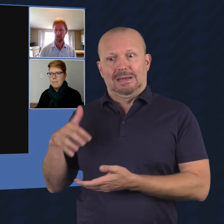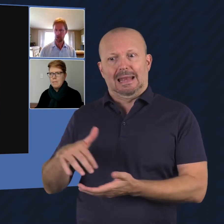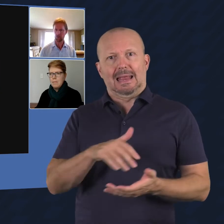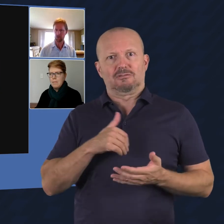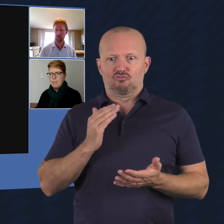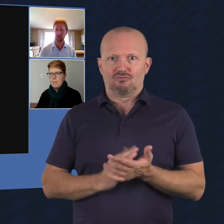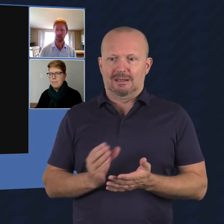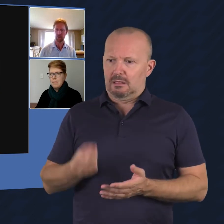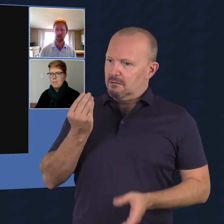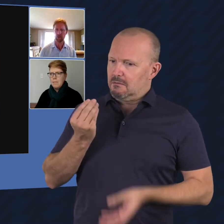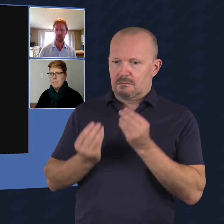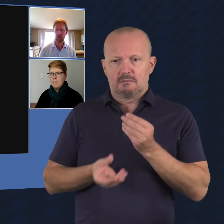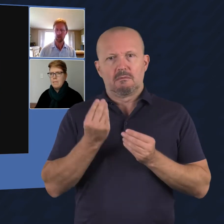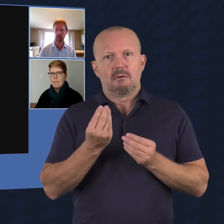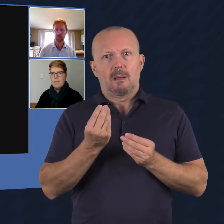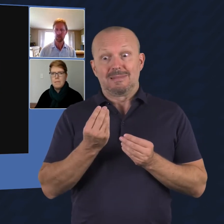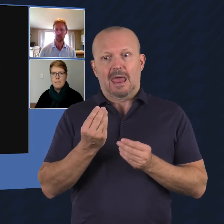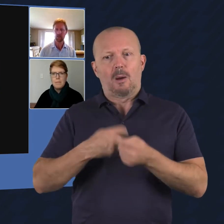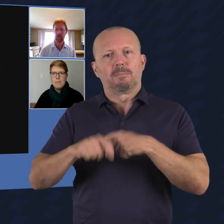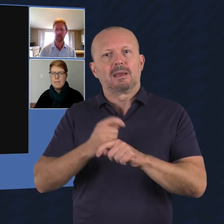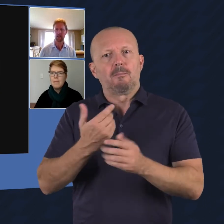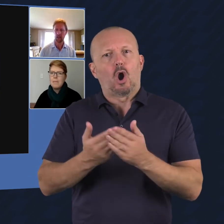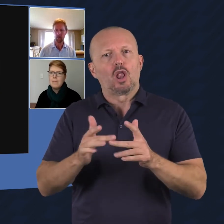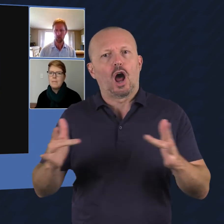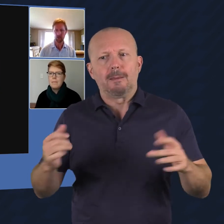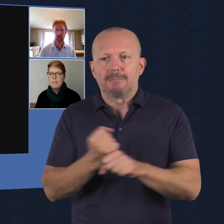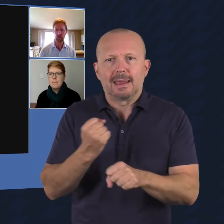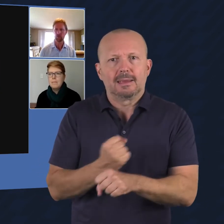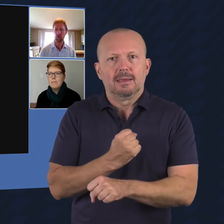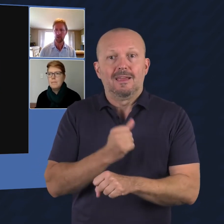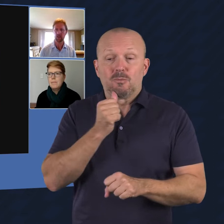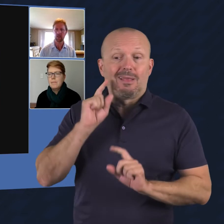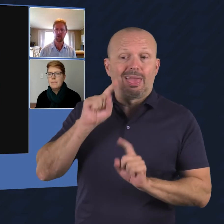If we don't preserve this material, we inadvertently create a long digital void